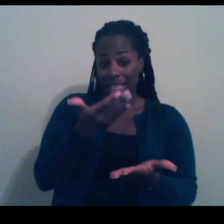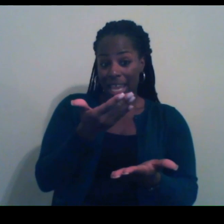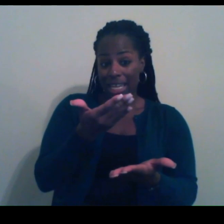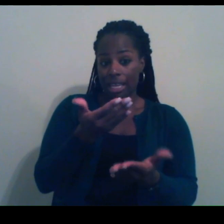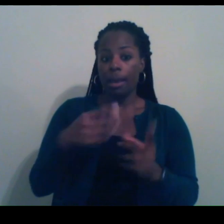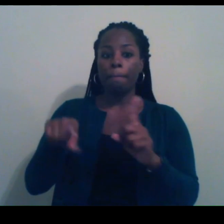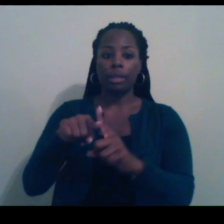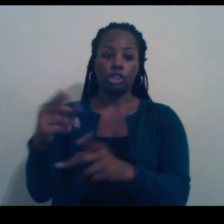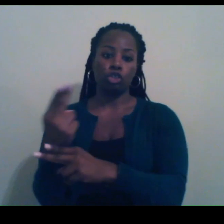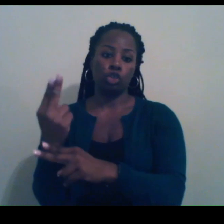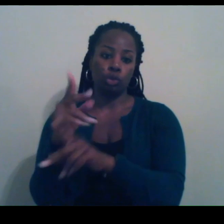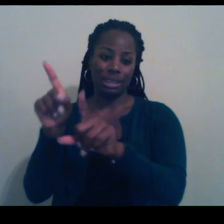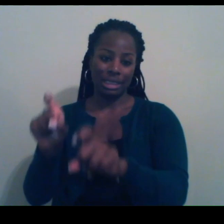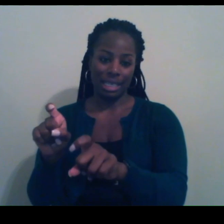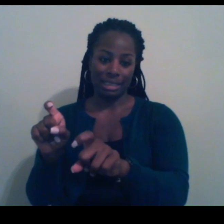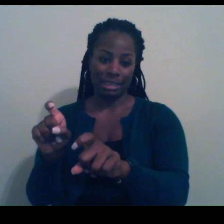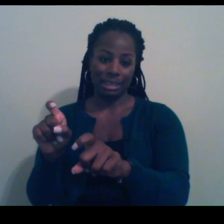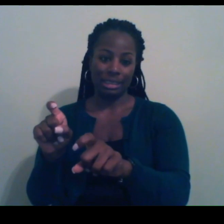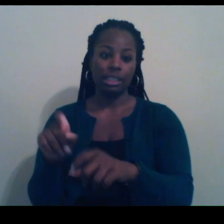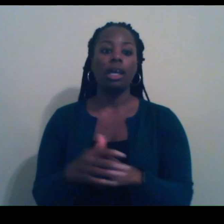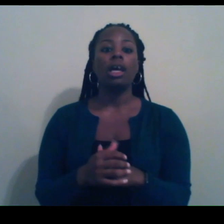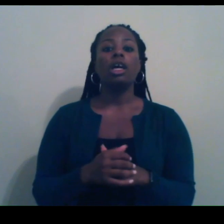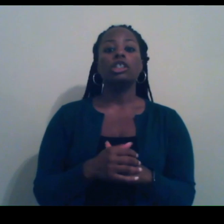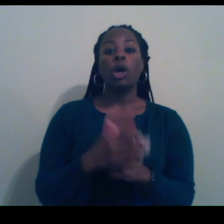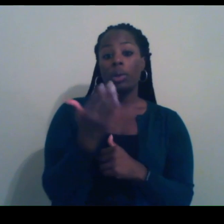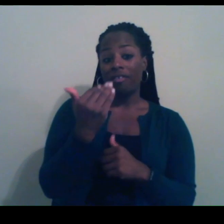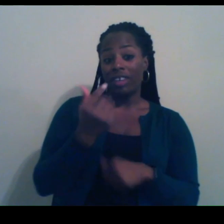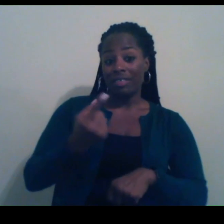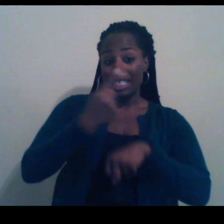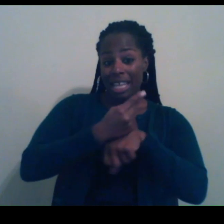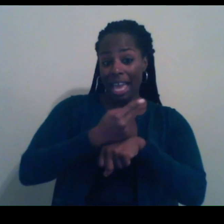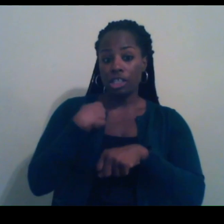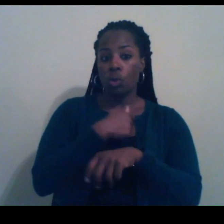and then later on within 15 days we can look at the validation data they're